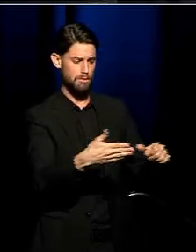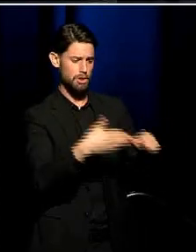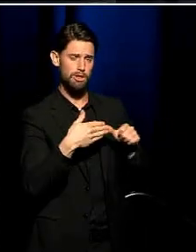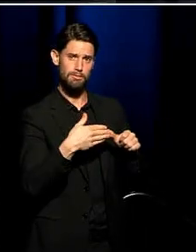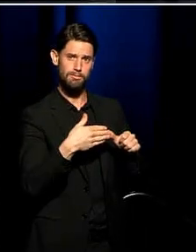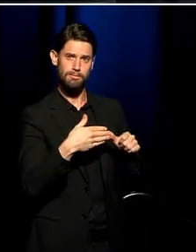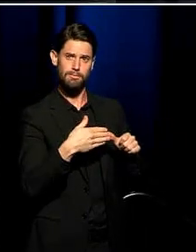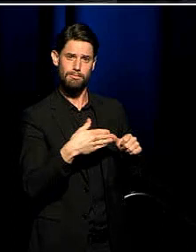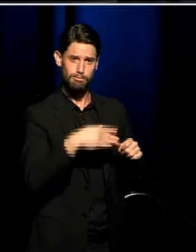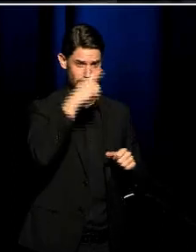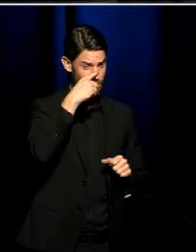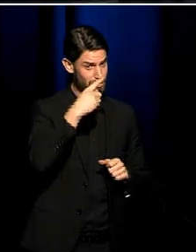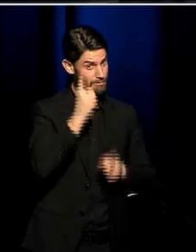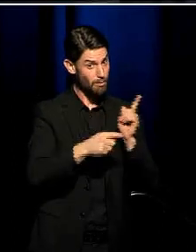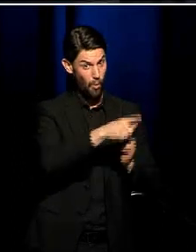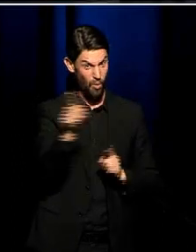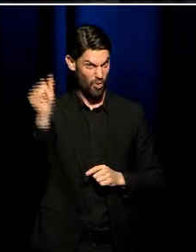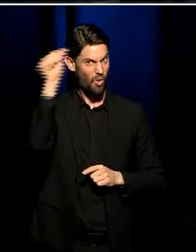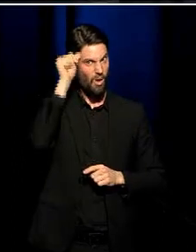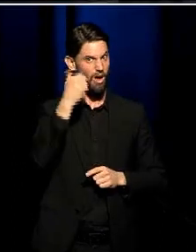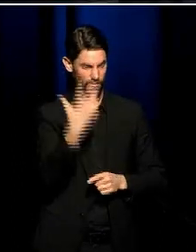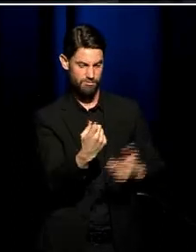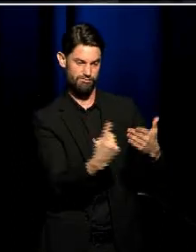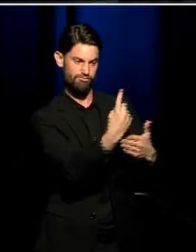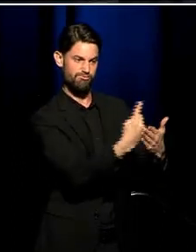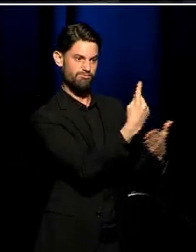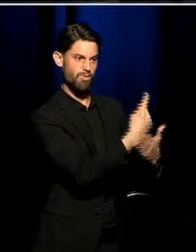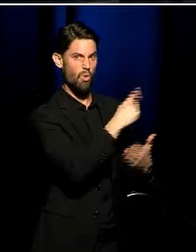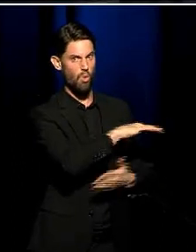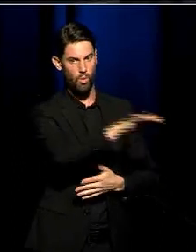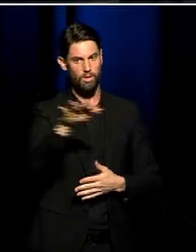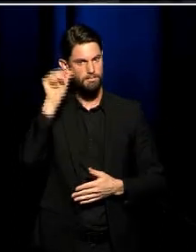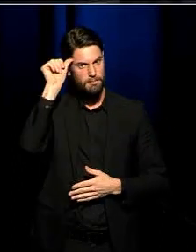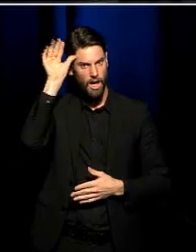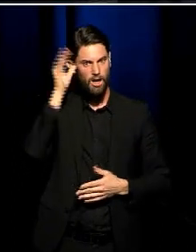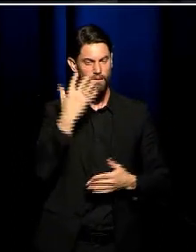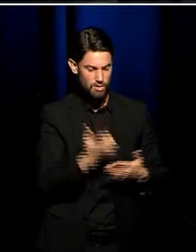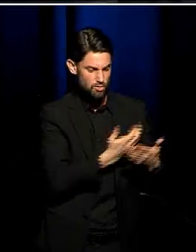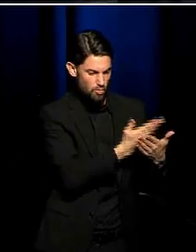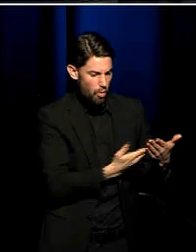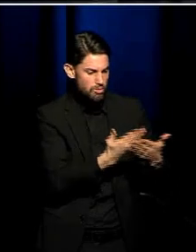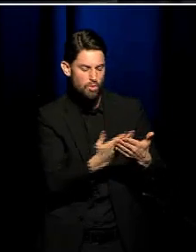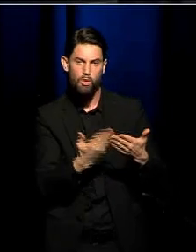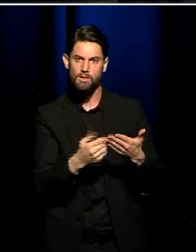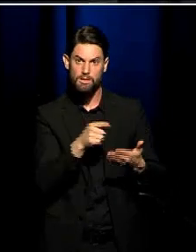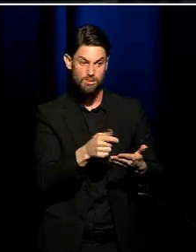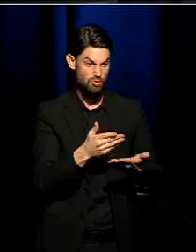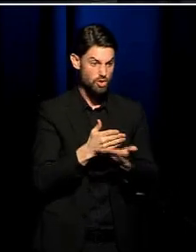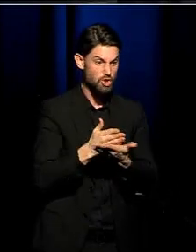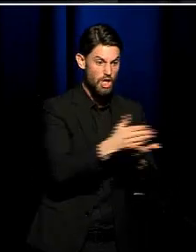and in plain sight, with stories told and retold in family and community settings.